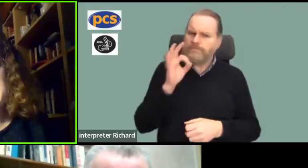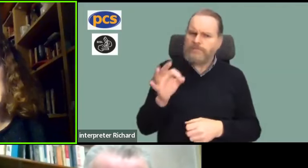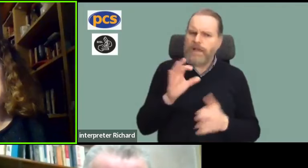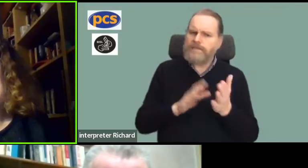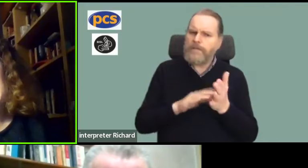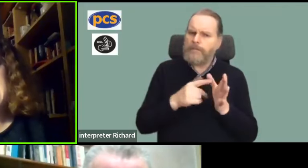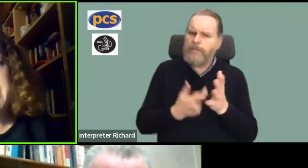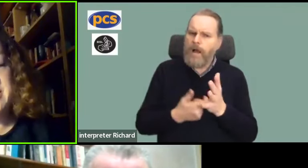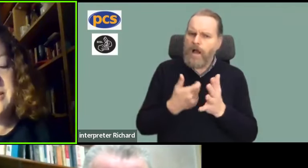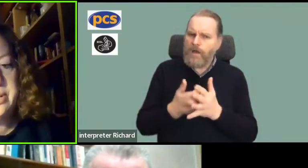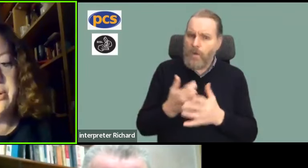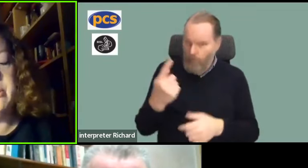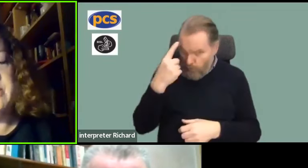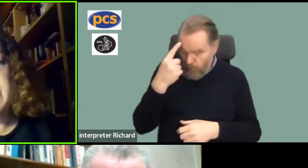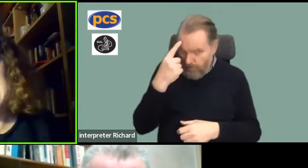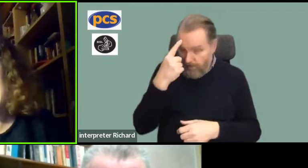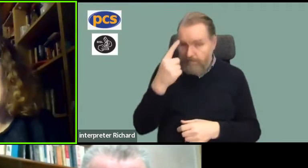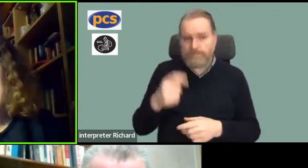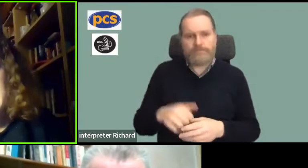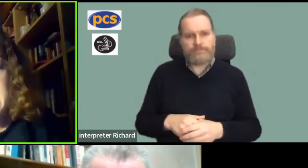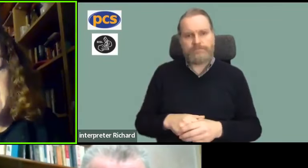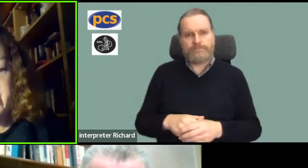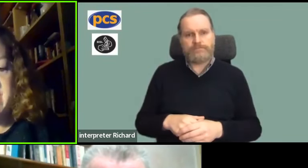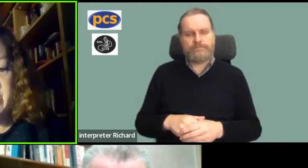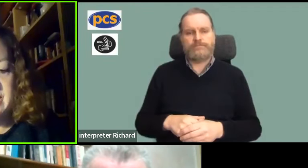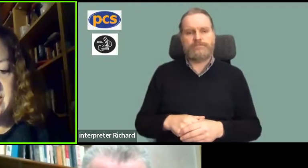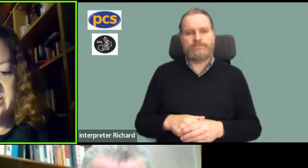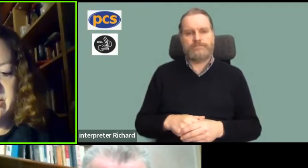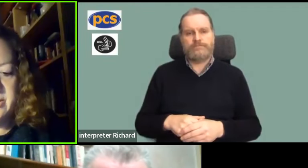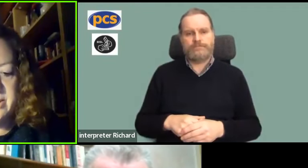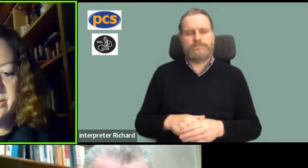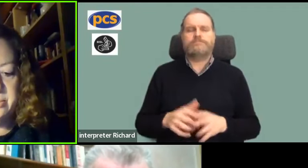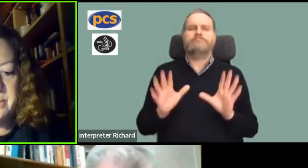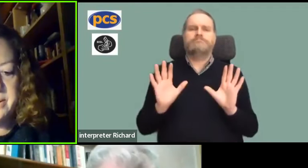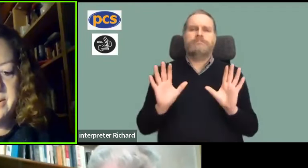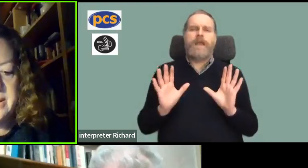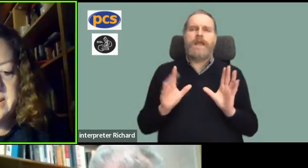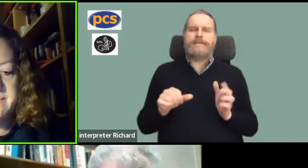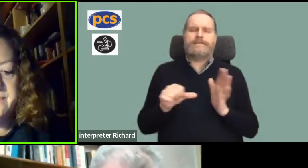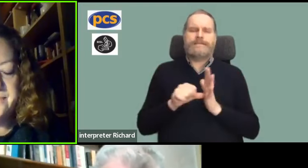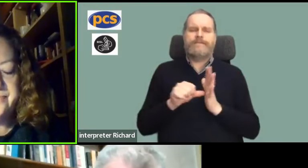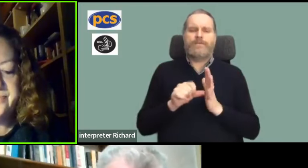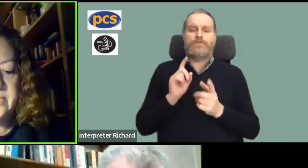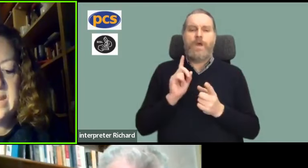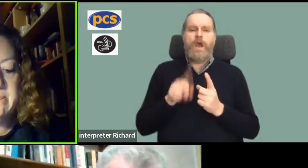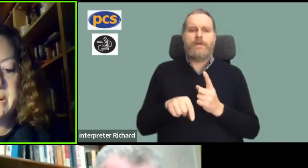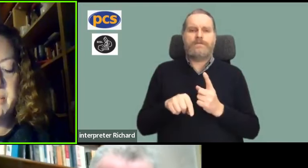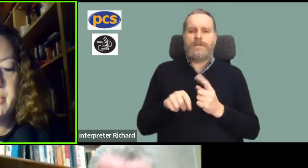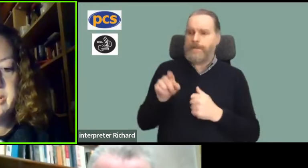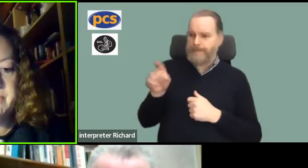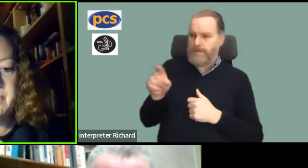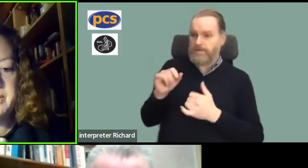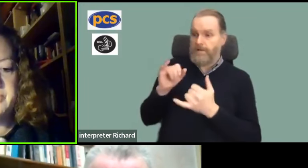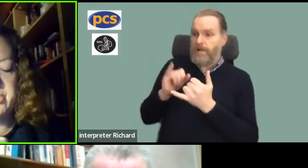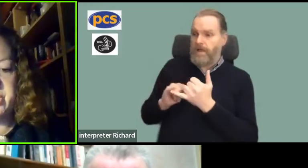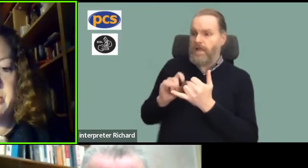line. I don't know if mark your wanna just want to just pick those up want to just pick those up at, you know I know you can only really give know. I know you can only really give